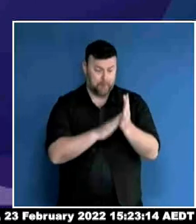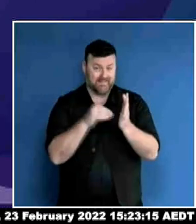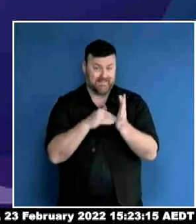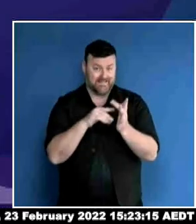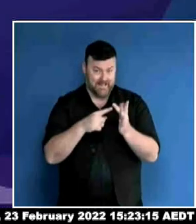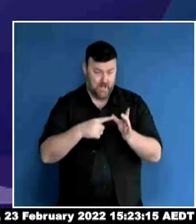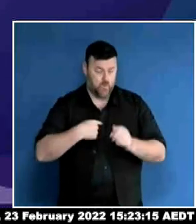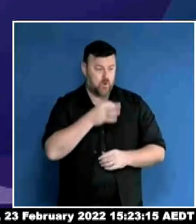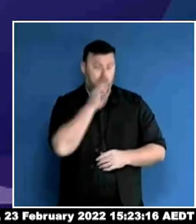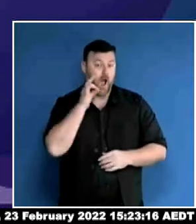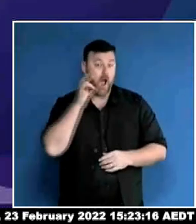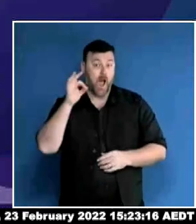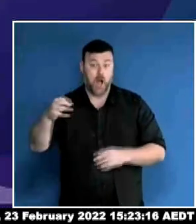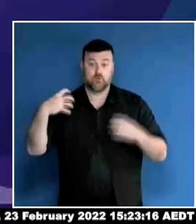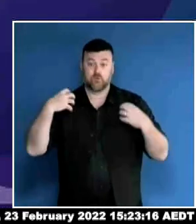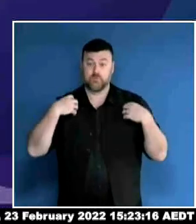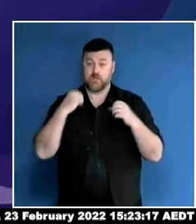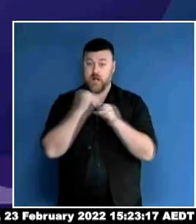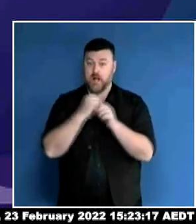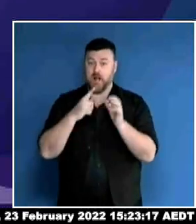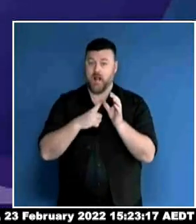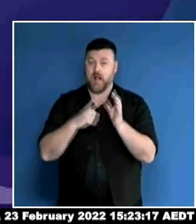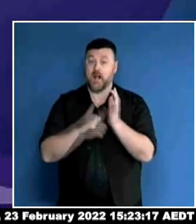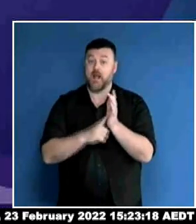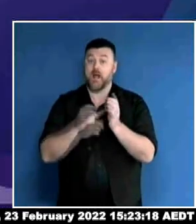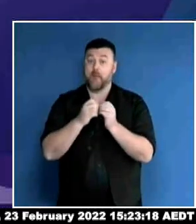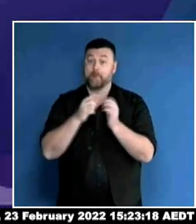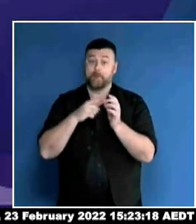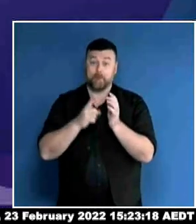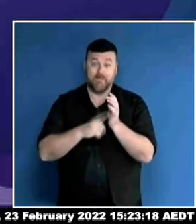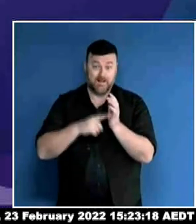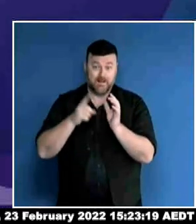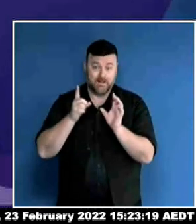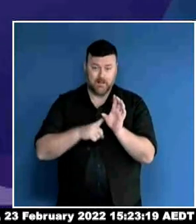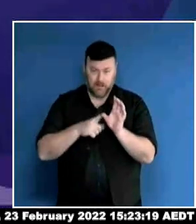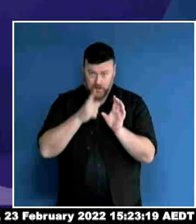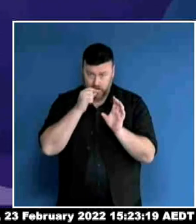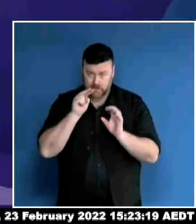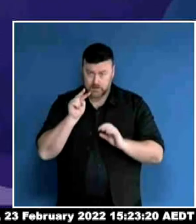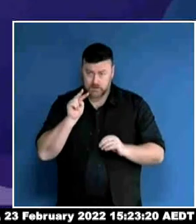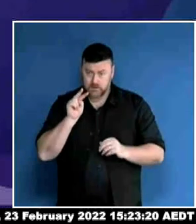can - I don't know whether you can actually see on the screen. Have you got a screen there? MZIA: Yes. You can? Okay.